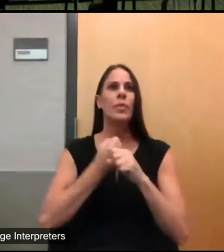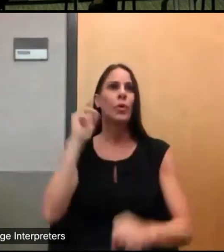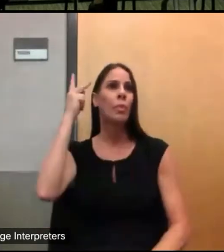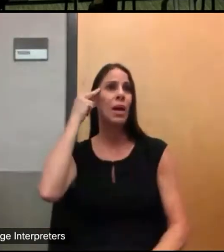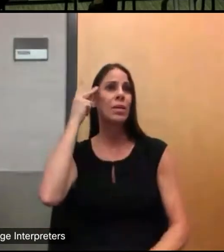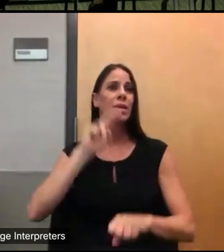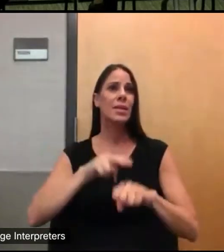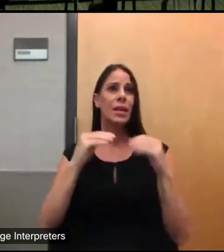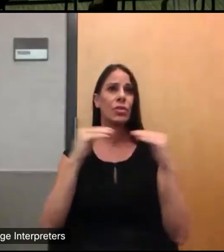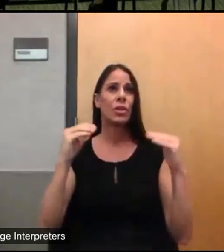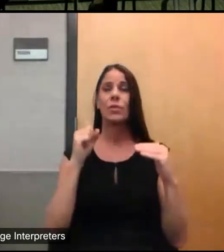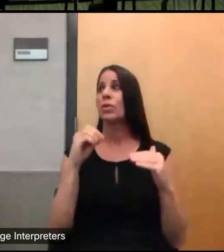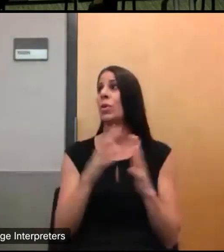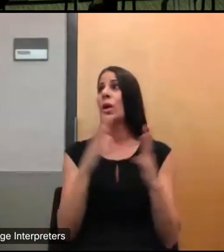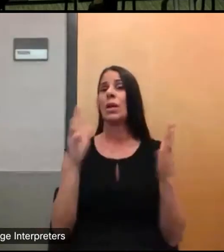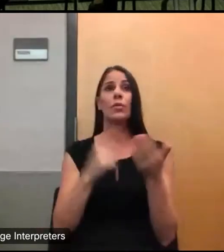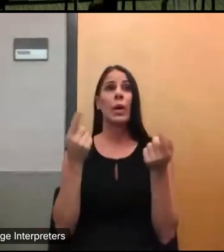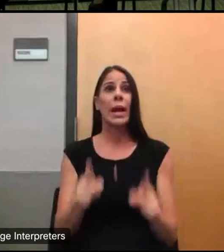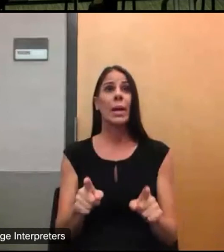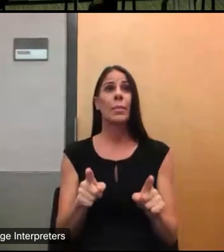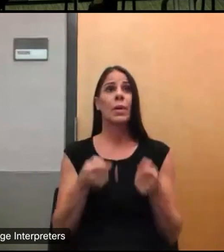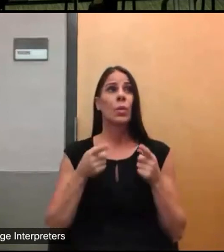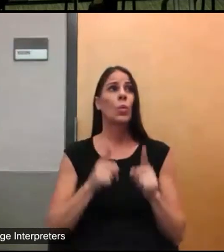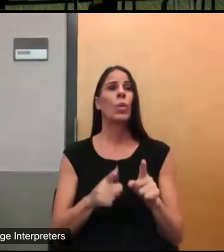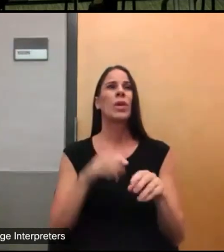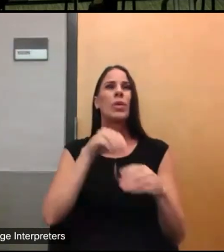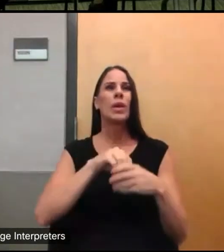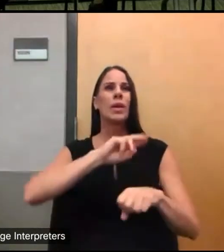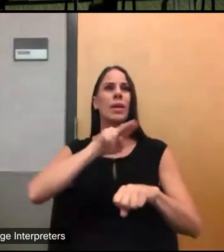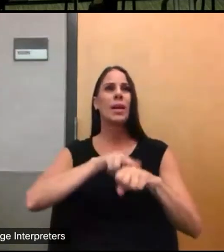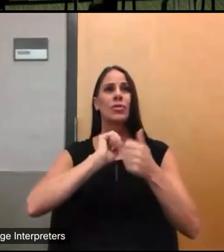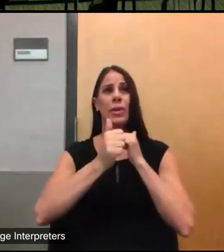Um, and when you're in a national campaign like that, um, it just, it drives so much